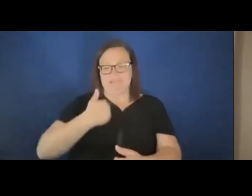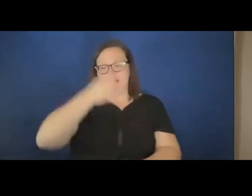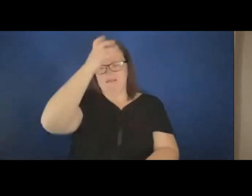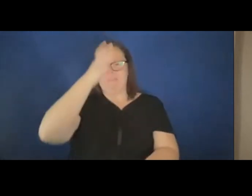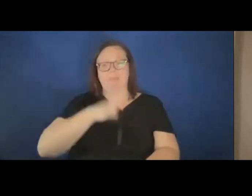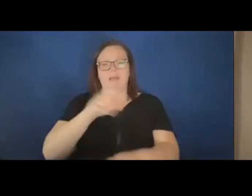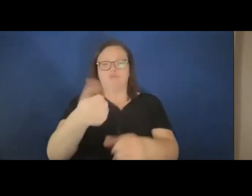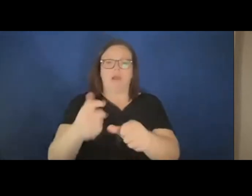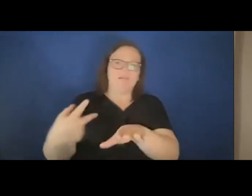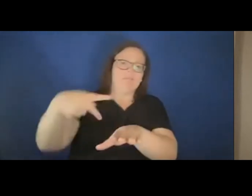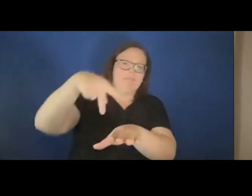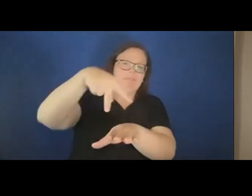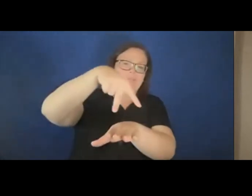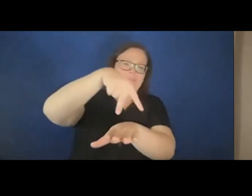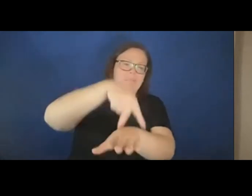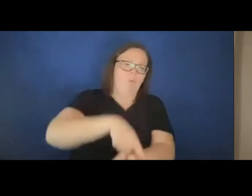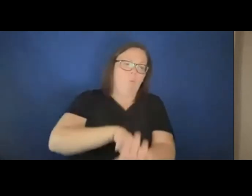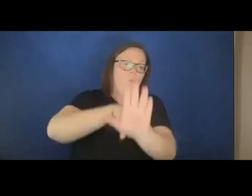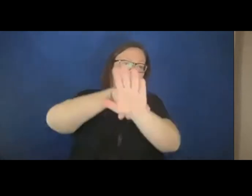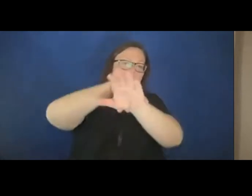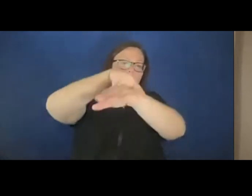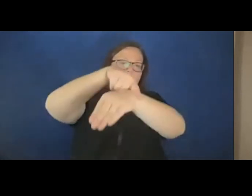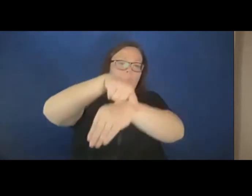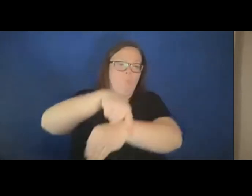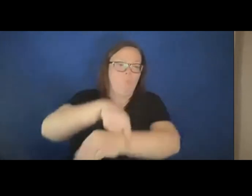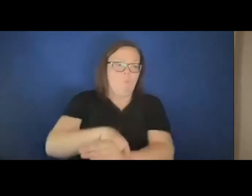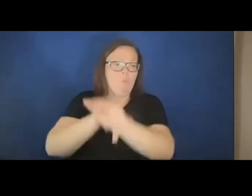his body emerged as a muddy pool as mud